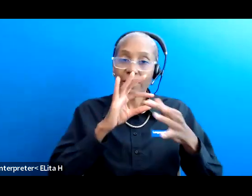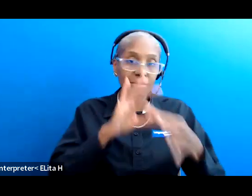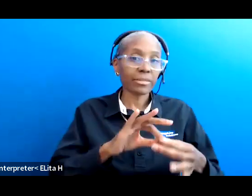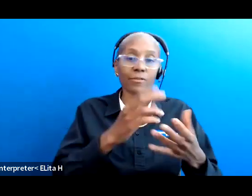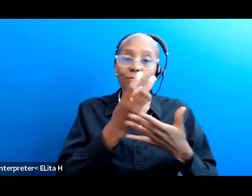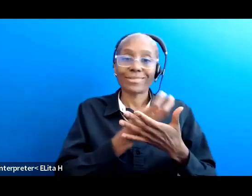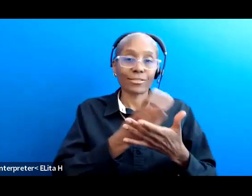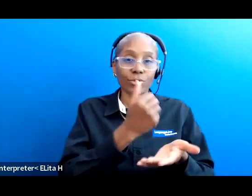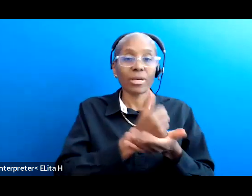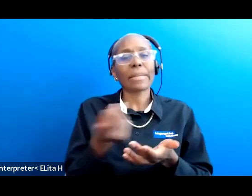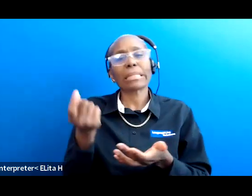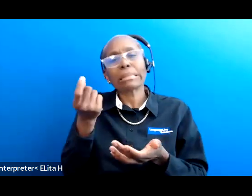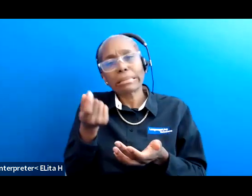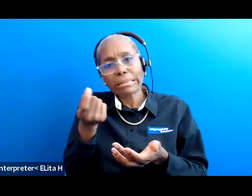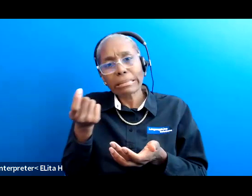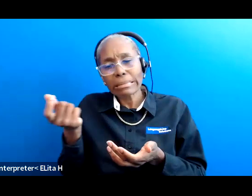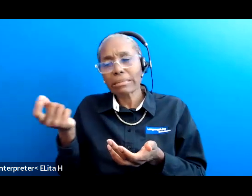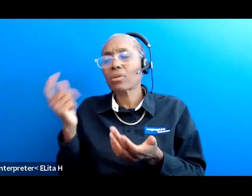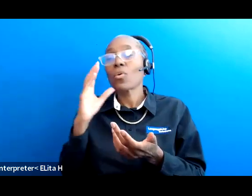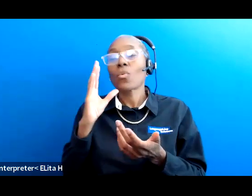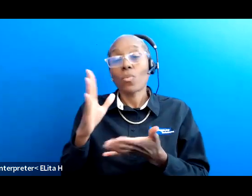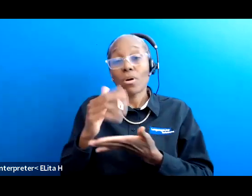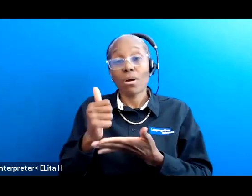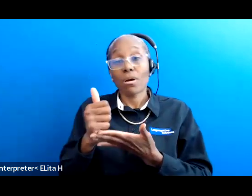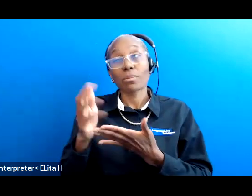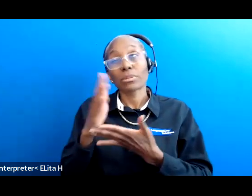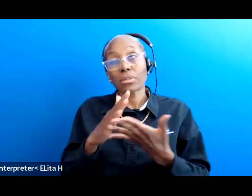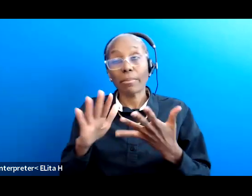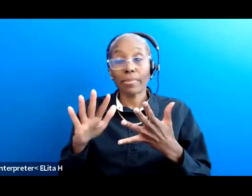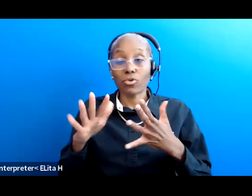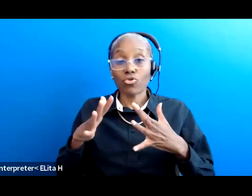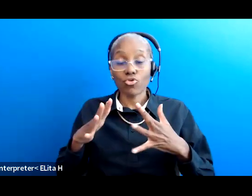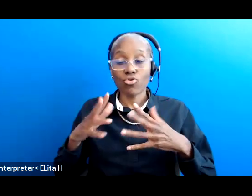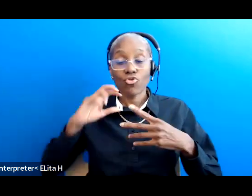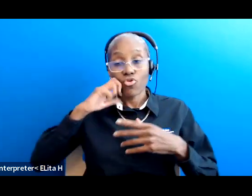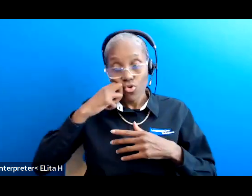But in little small amounts, they will help with some of this nerve pain. It's a side effect of the drug.